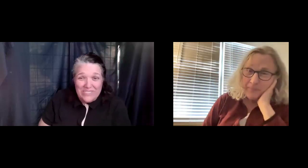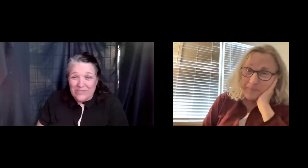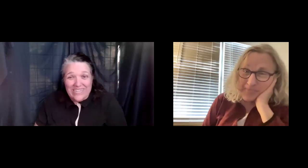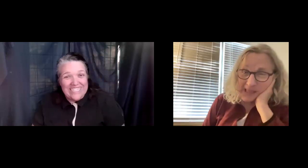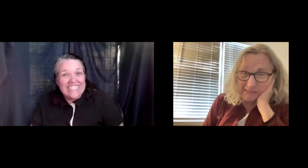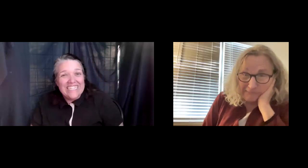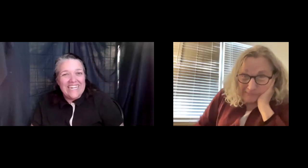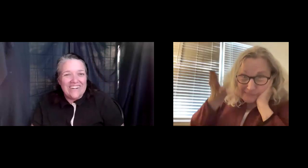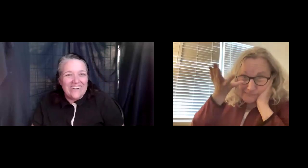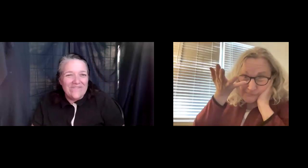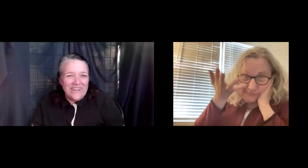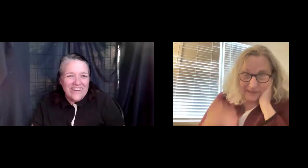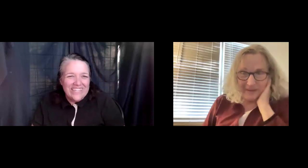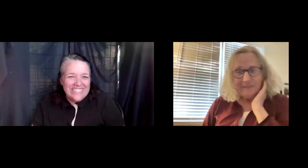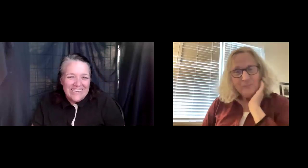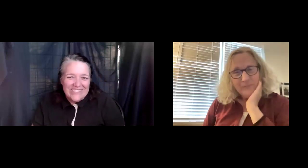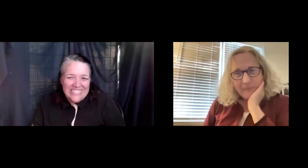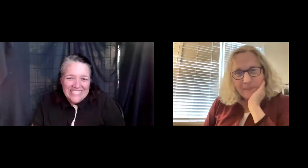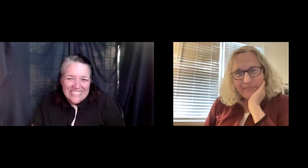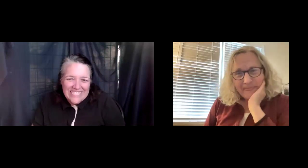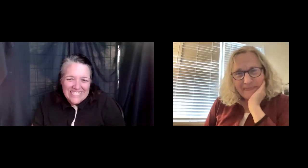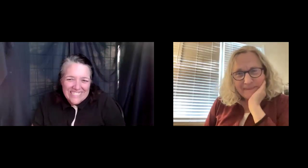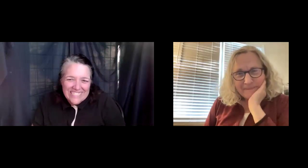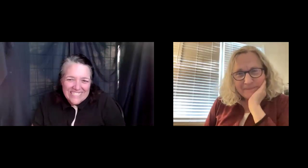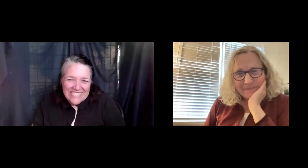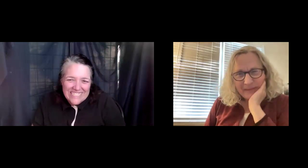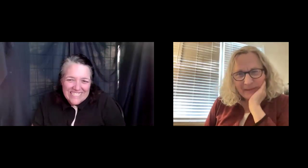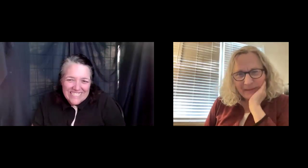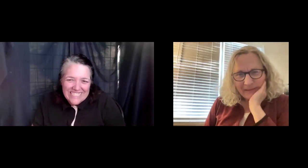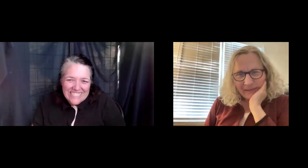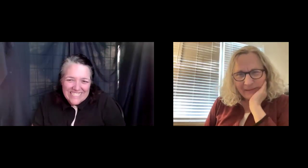once they're done. I don't know if anyone else knows?